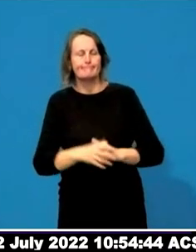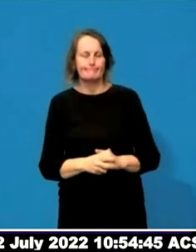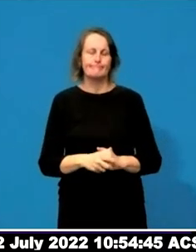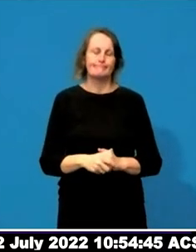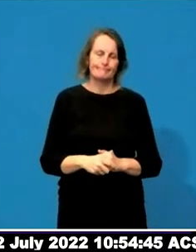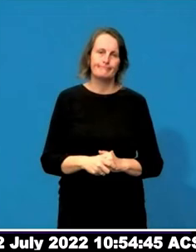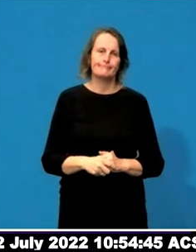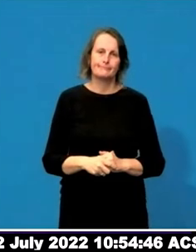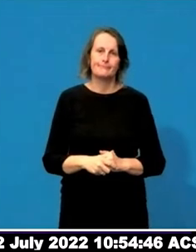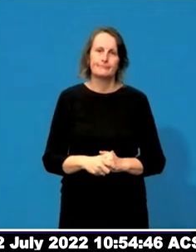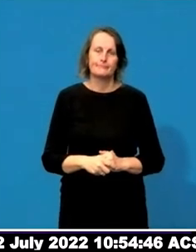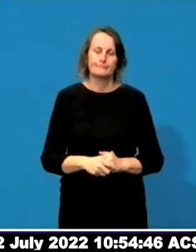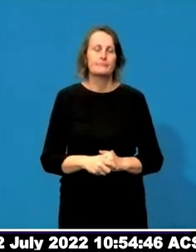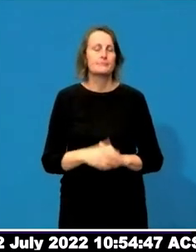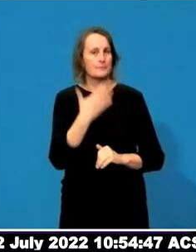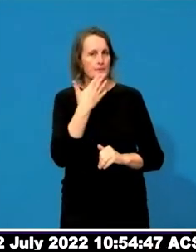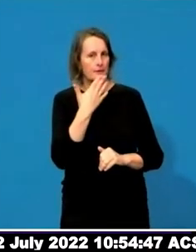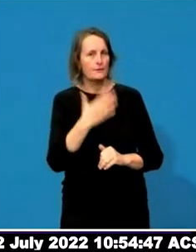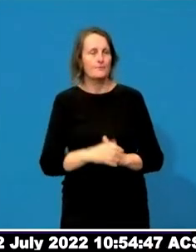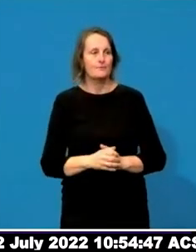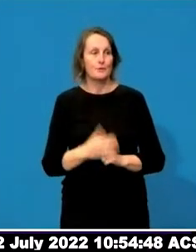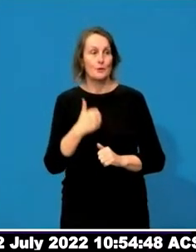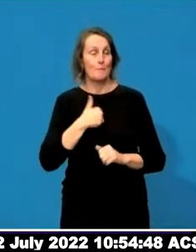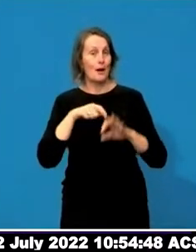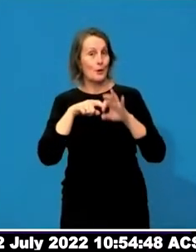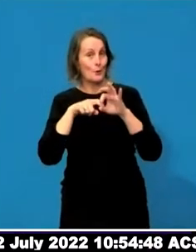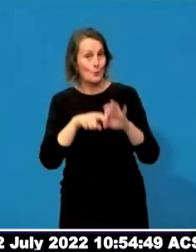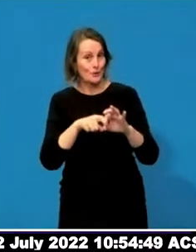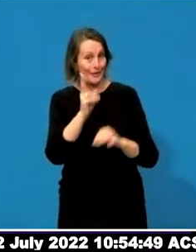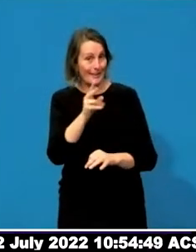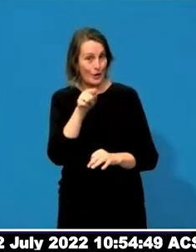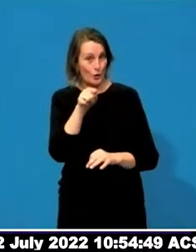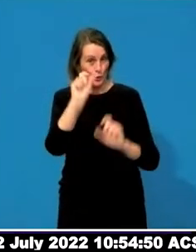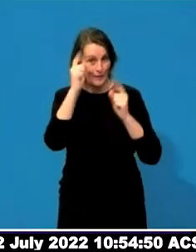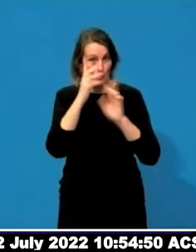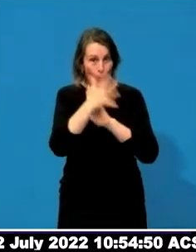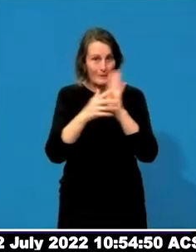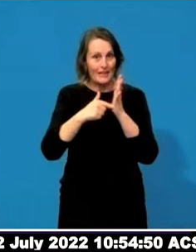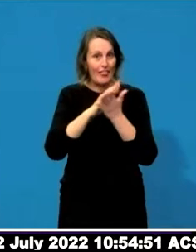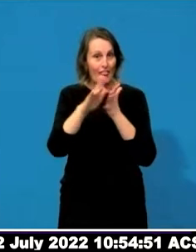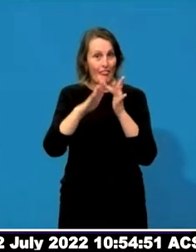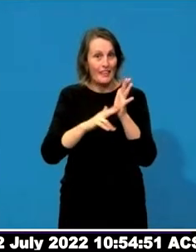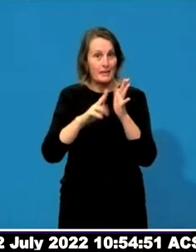Can I take you back to the question about the understanding of a thin market. Yes, sorry, thin markets. Yes.